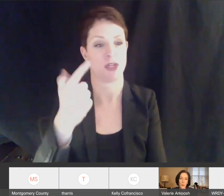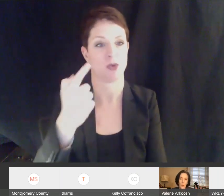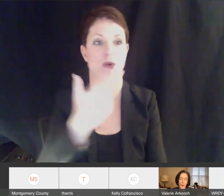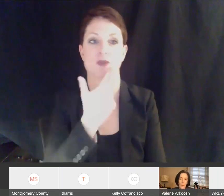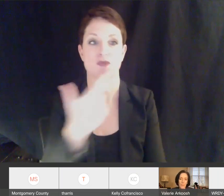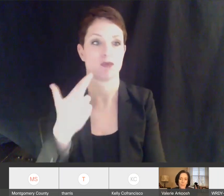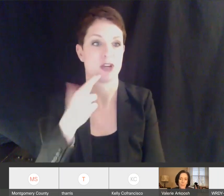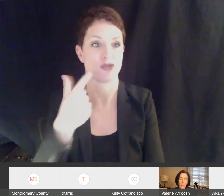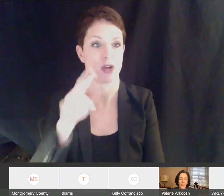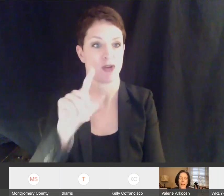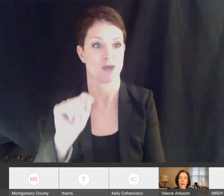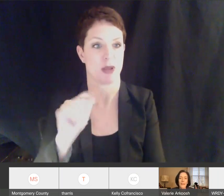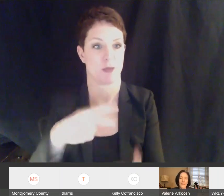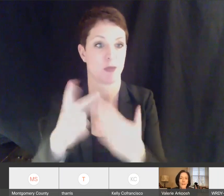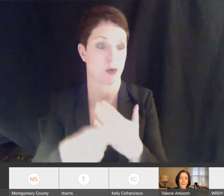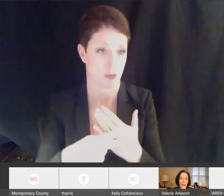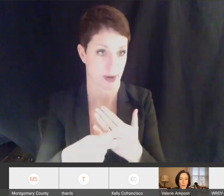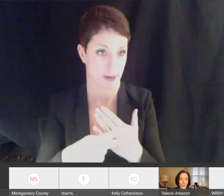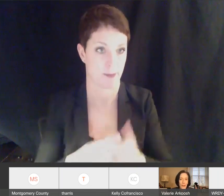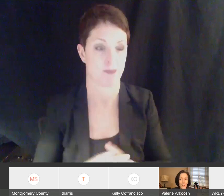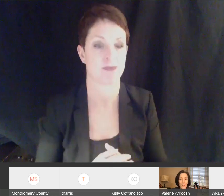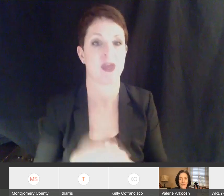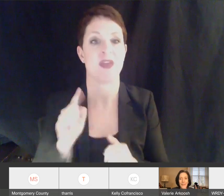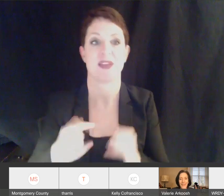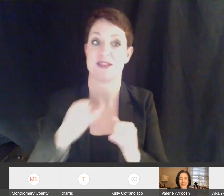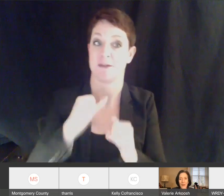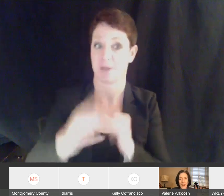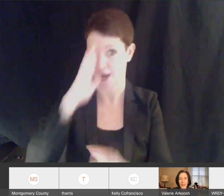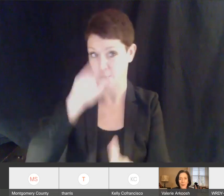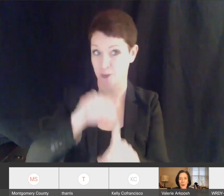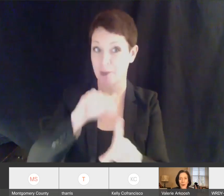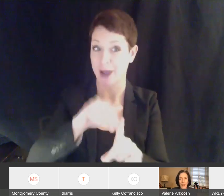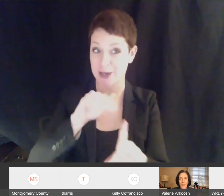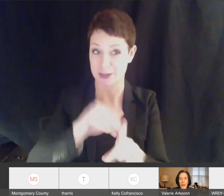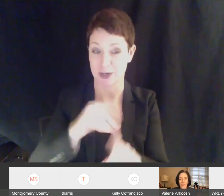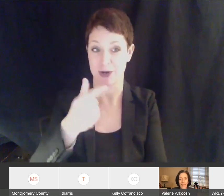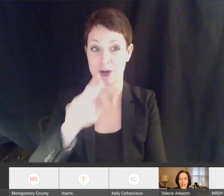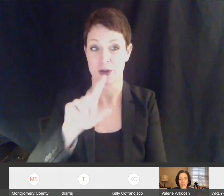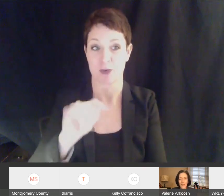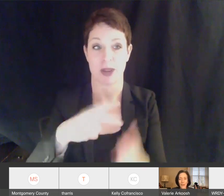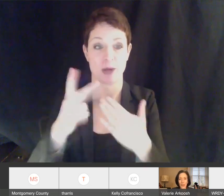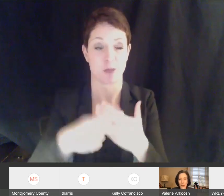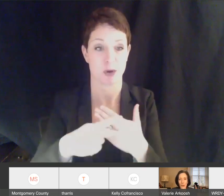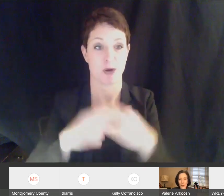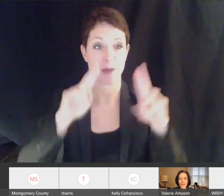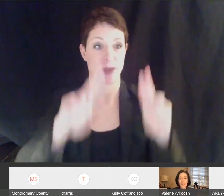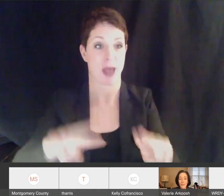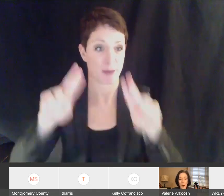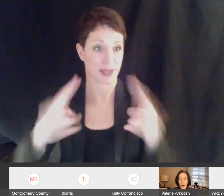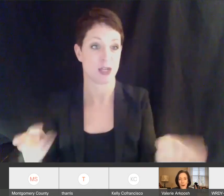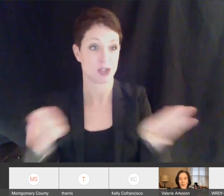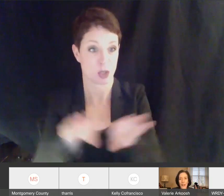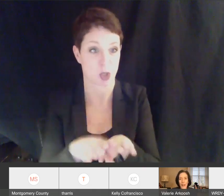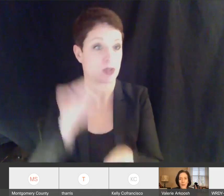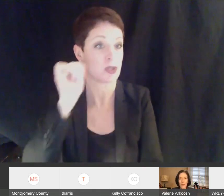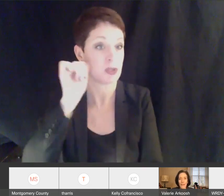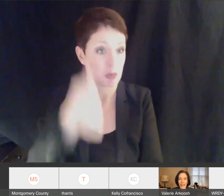Program. This is the final reminder that the grant program applications close tomorrow, January the